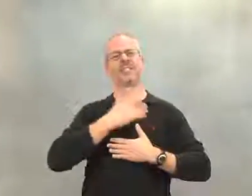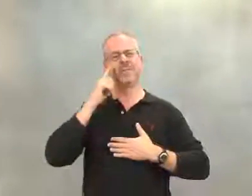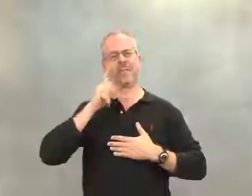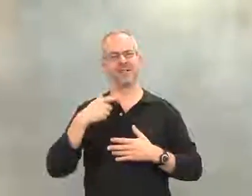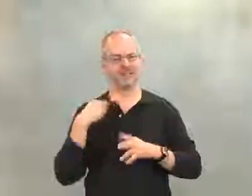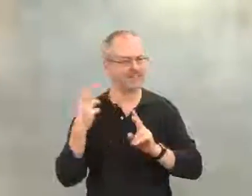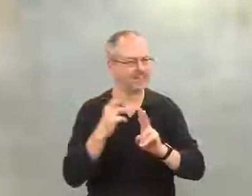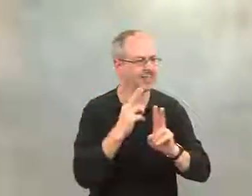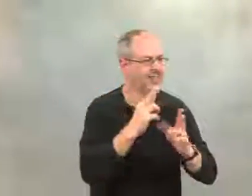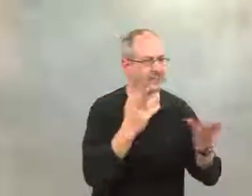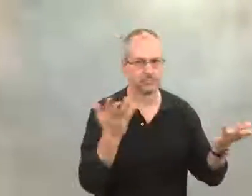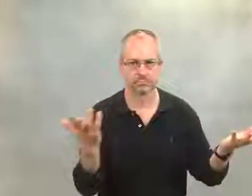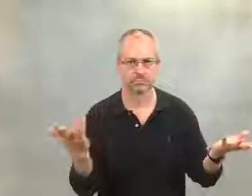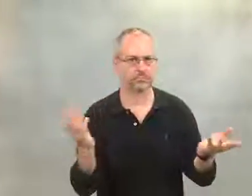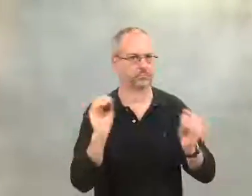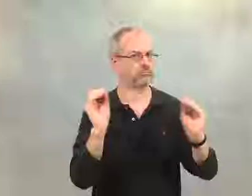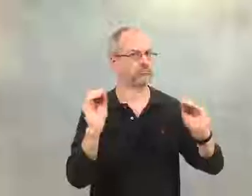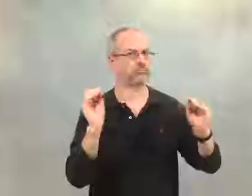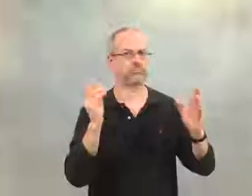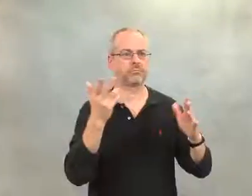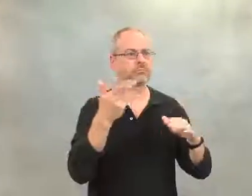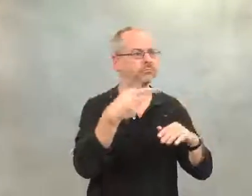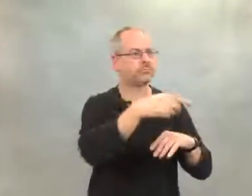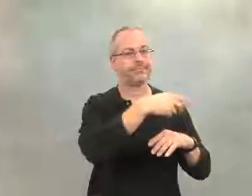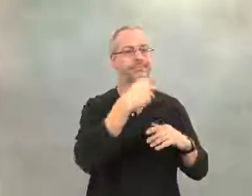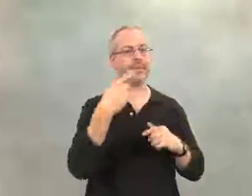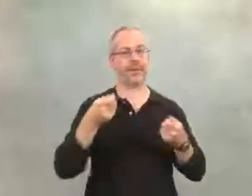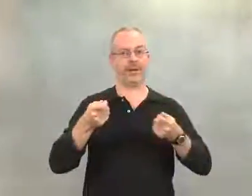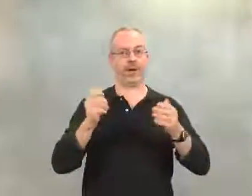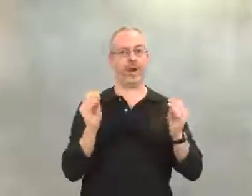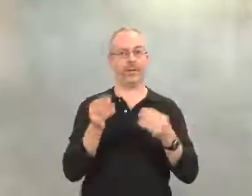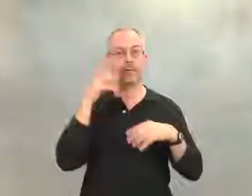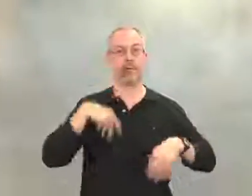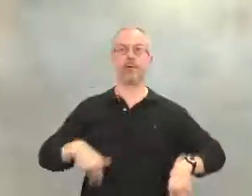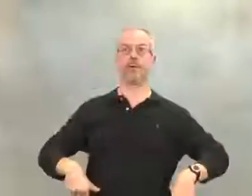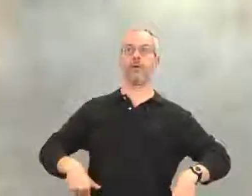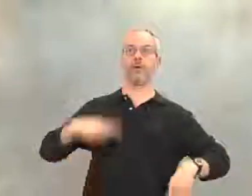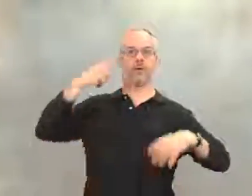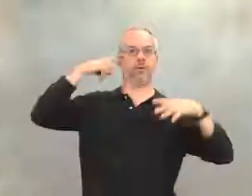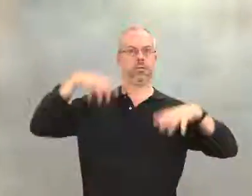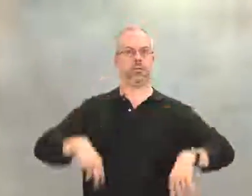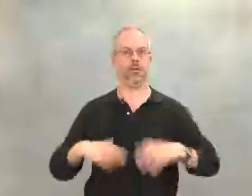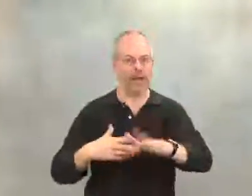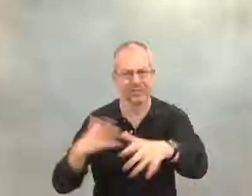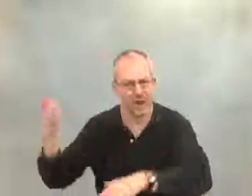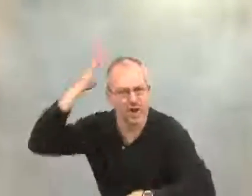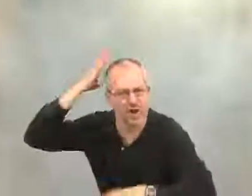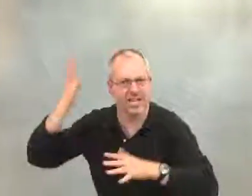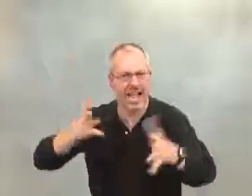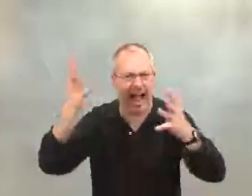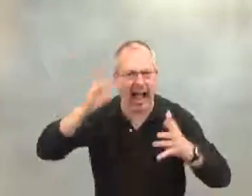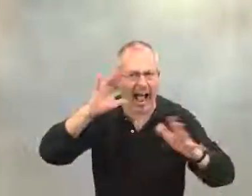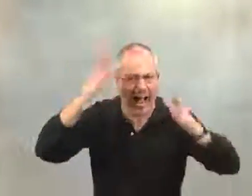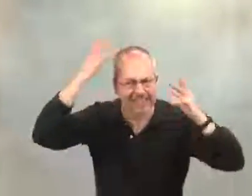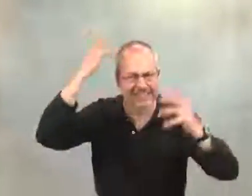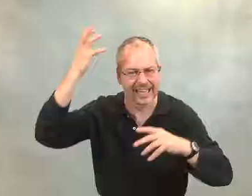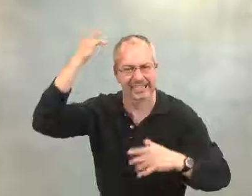We looked and there wasn't a first aid station. We went into the manager's office, and he was stunned